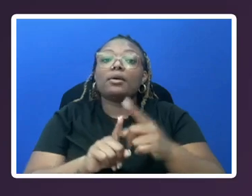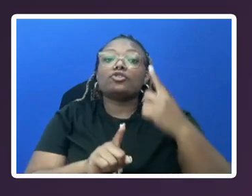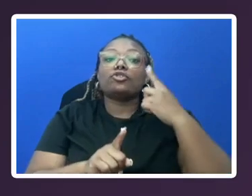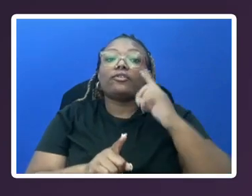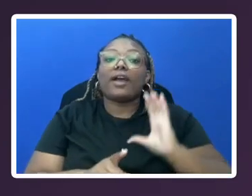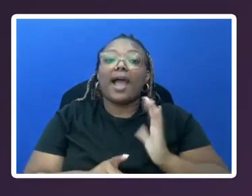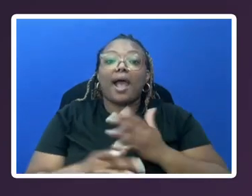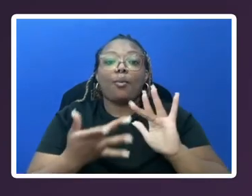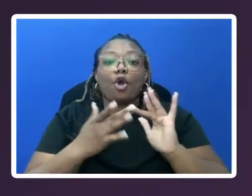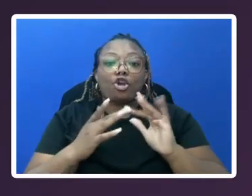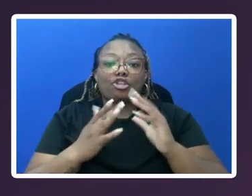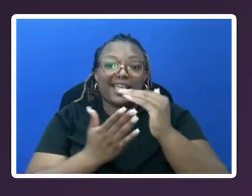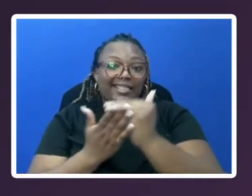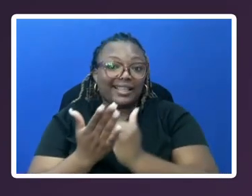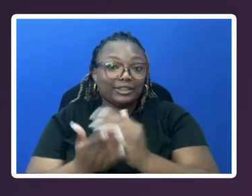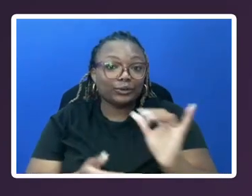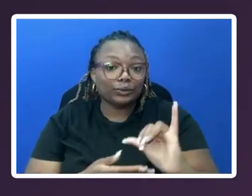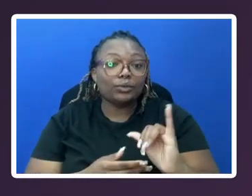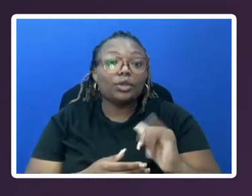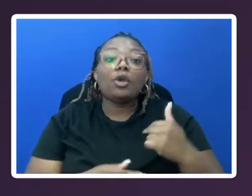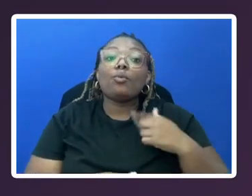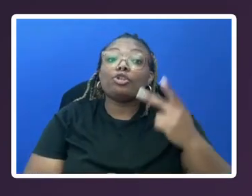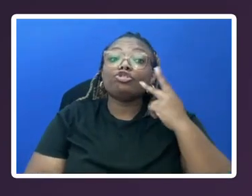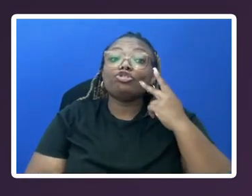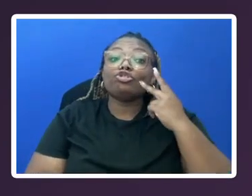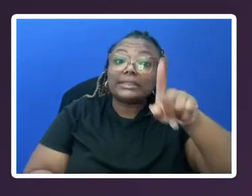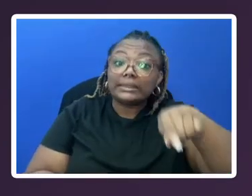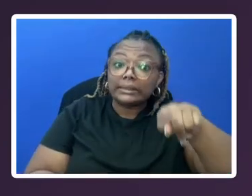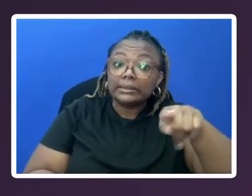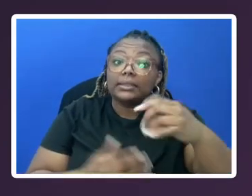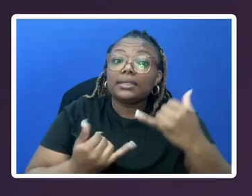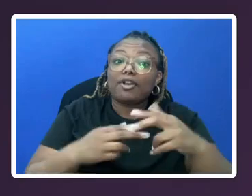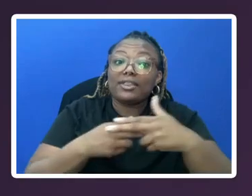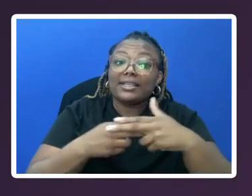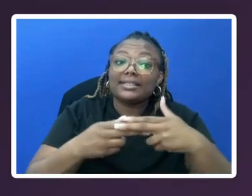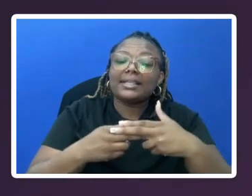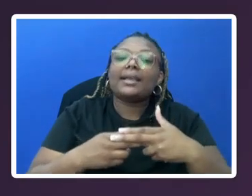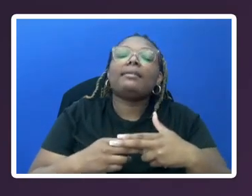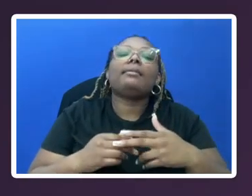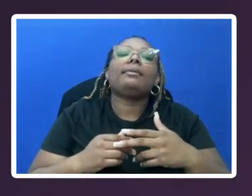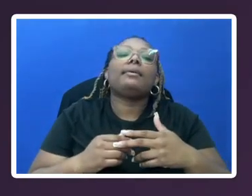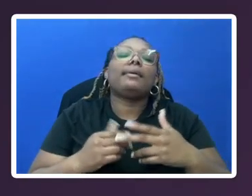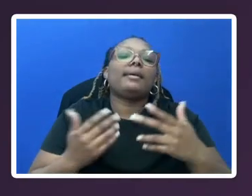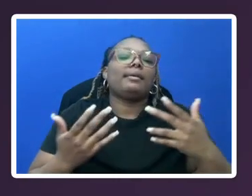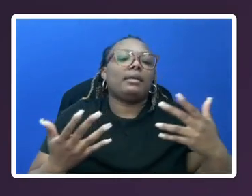So, what you're looking at in this slide here is what is the inquiry design model. So,